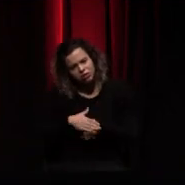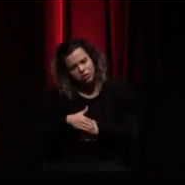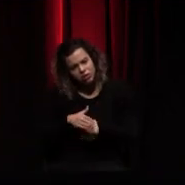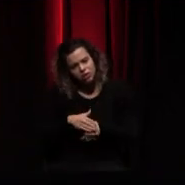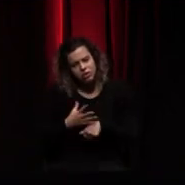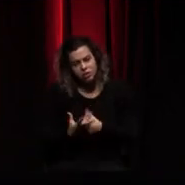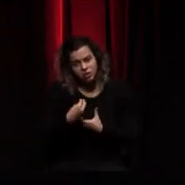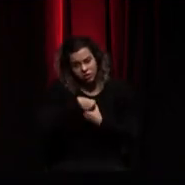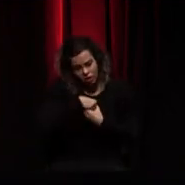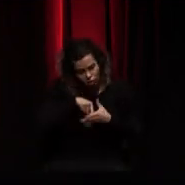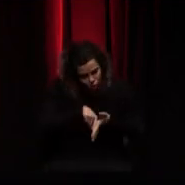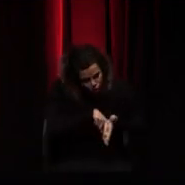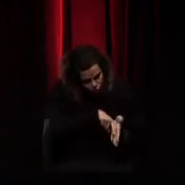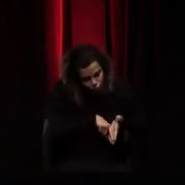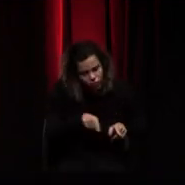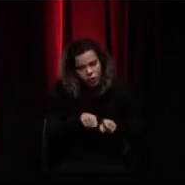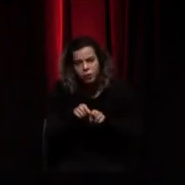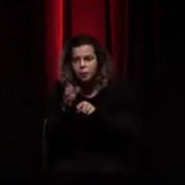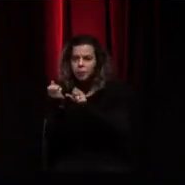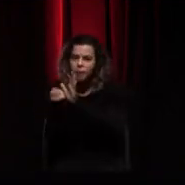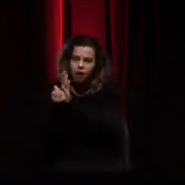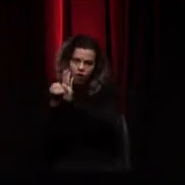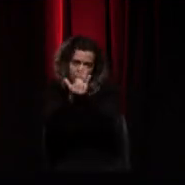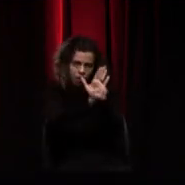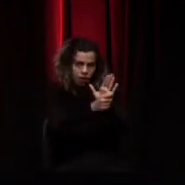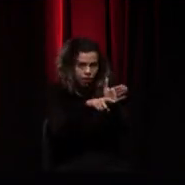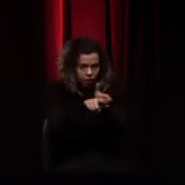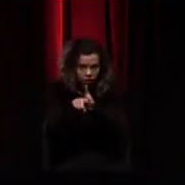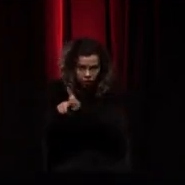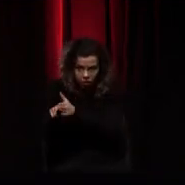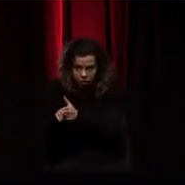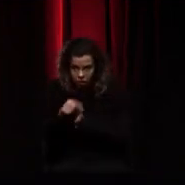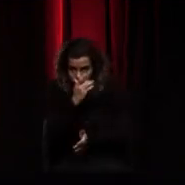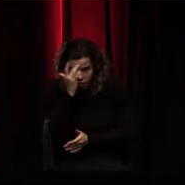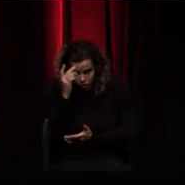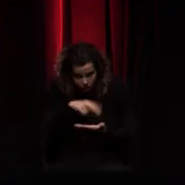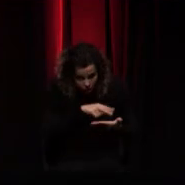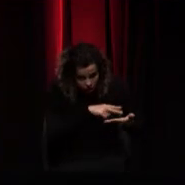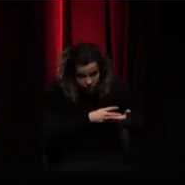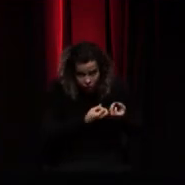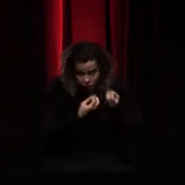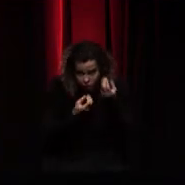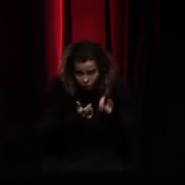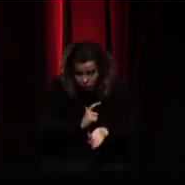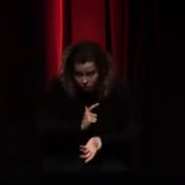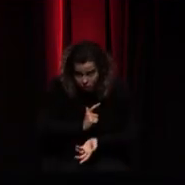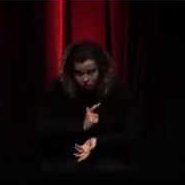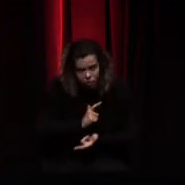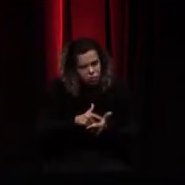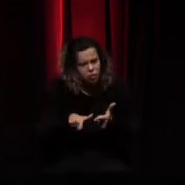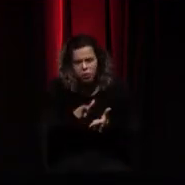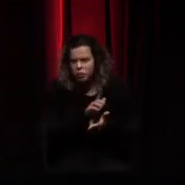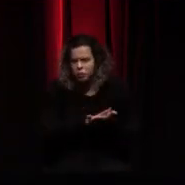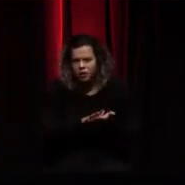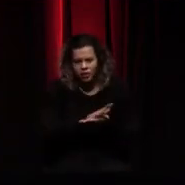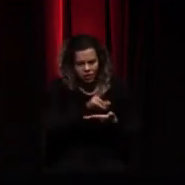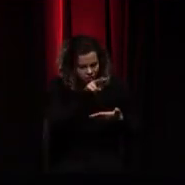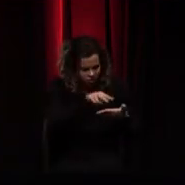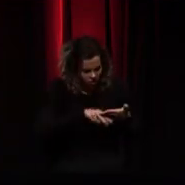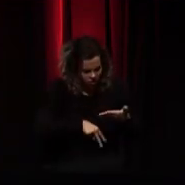and internally say that for an informed reader it is not a problem to read sponsored content.